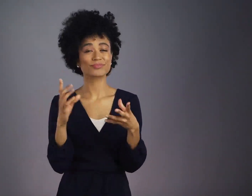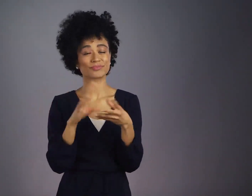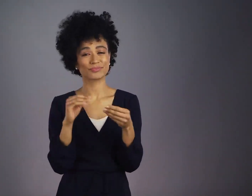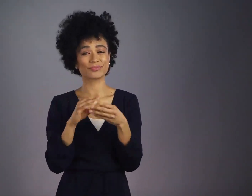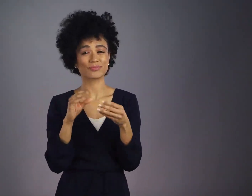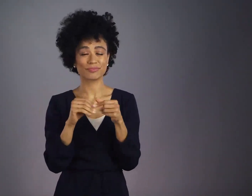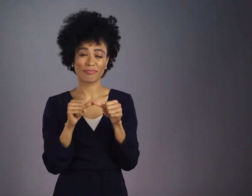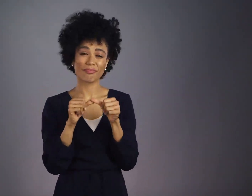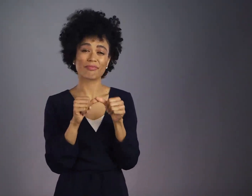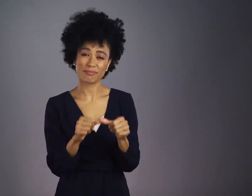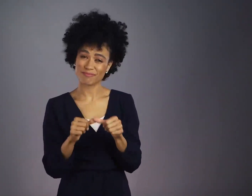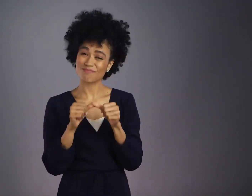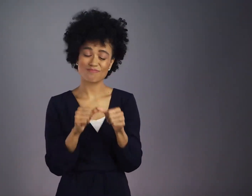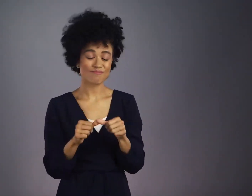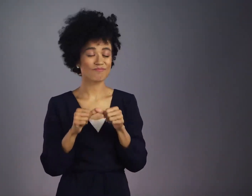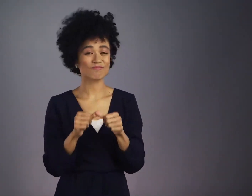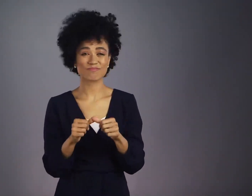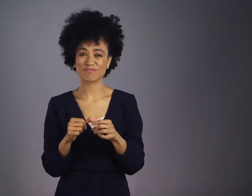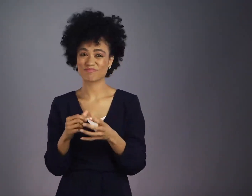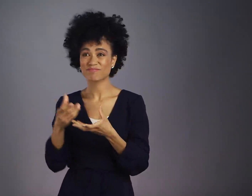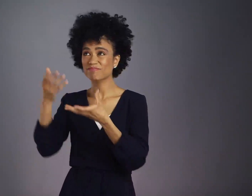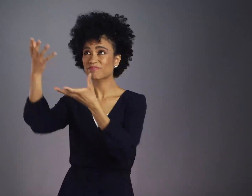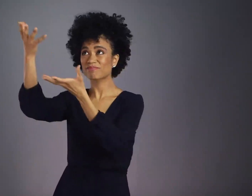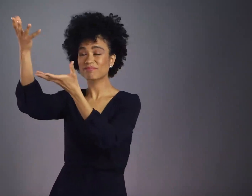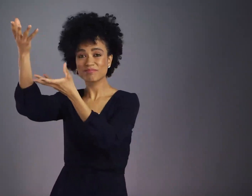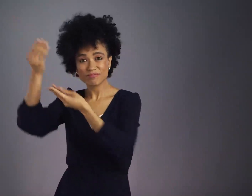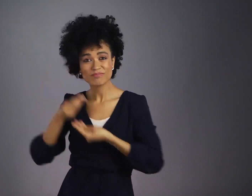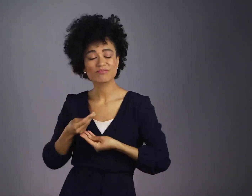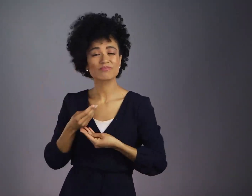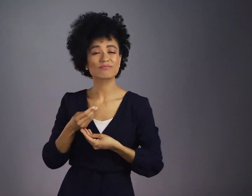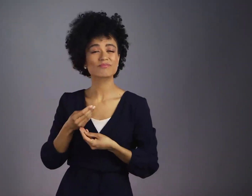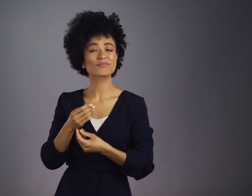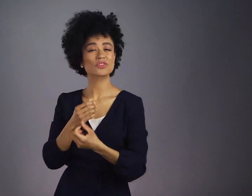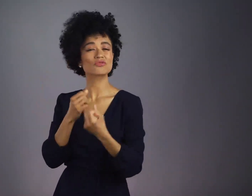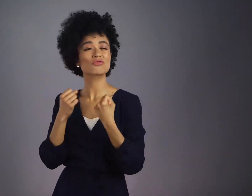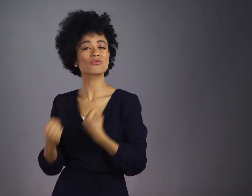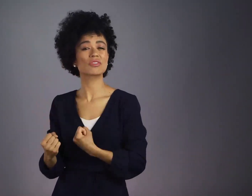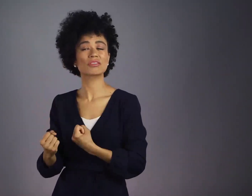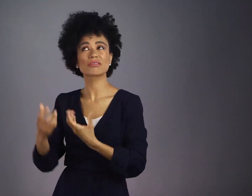Much has already been said about receiving strength, inspiration, and direction